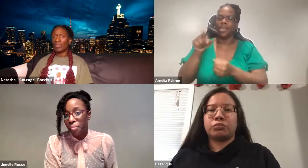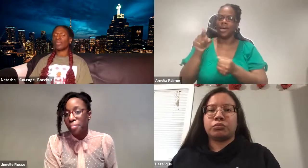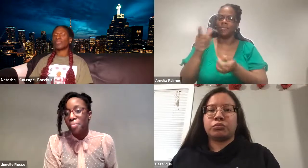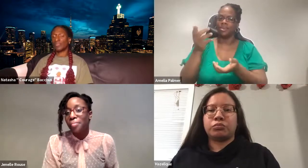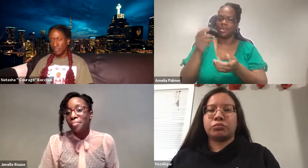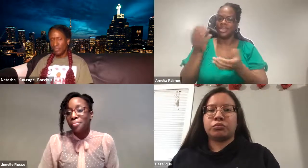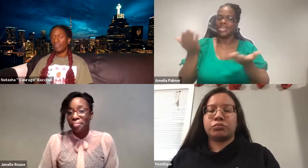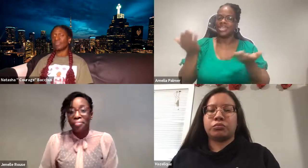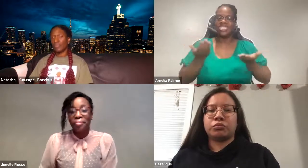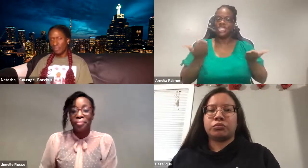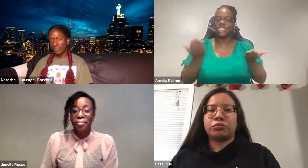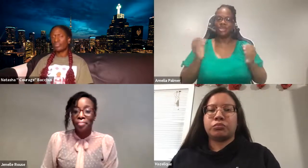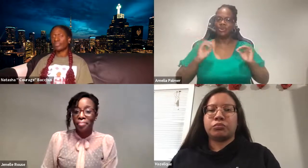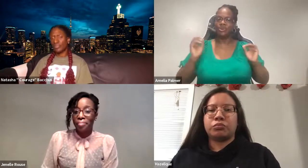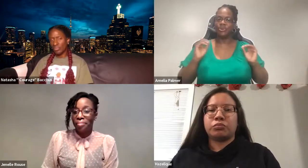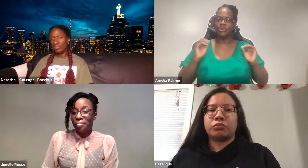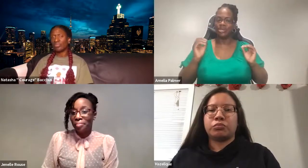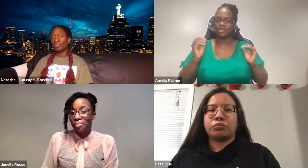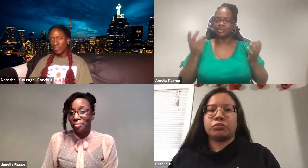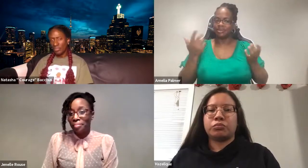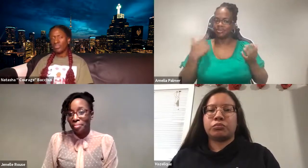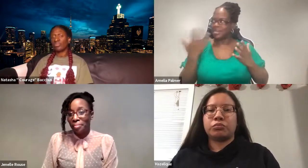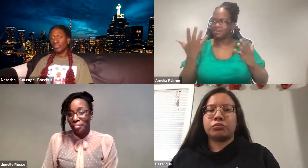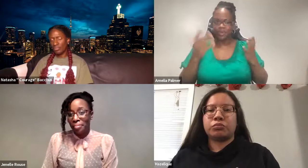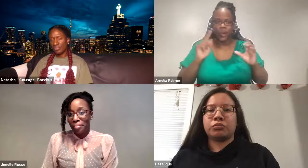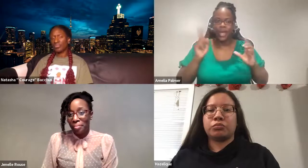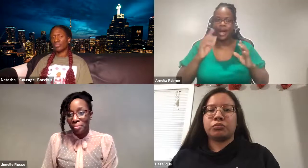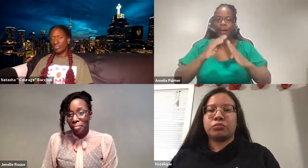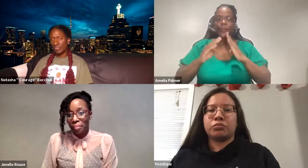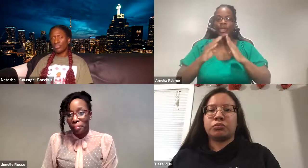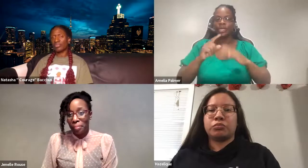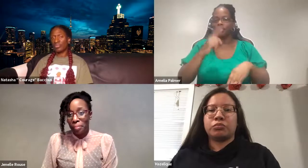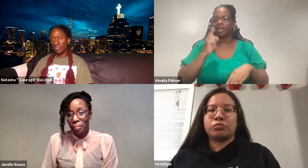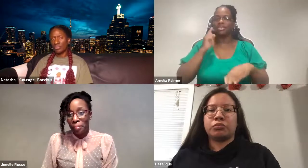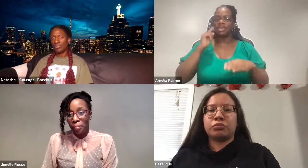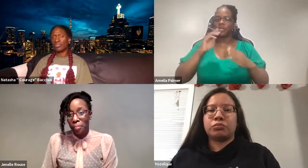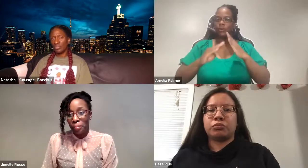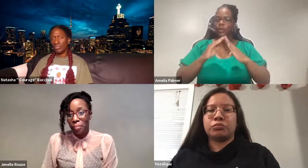have their forms of BASL which i felt so connected to because we don't really have that in canada.